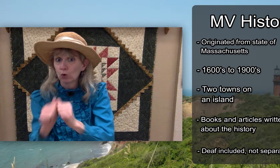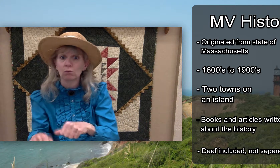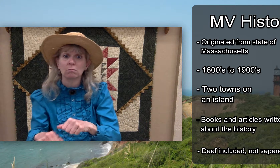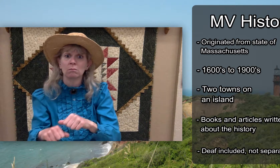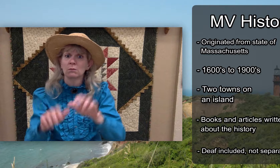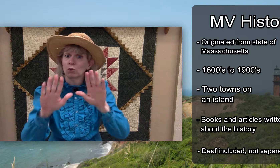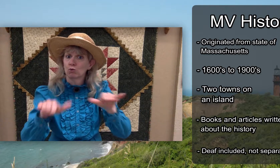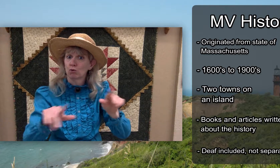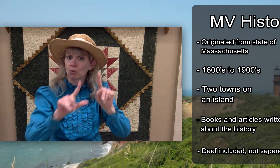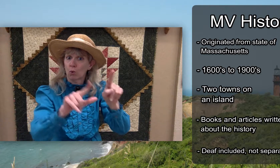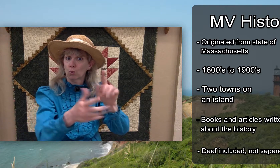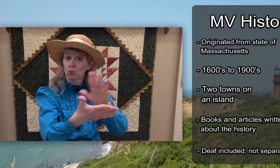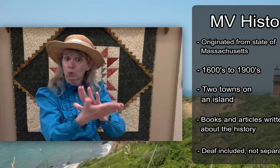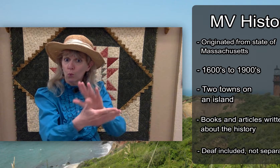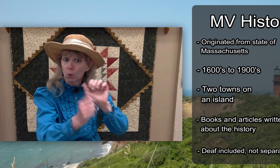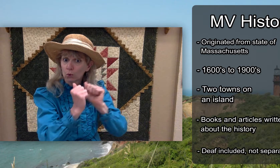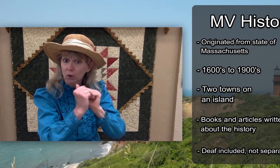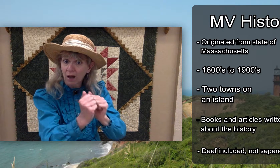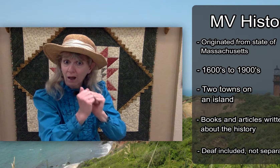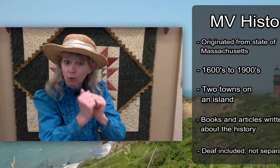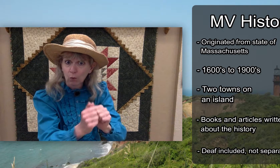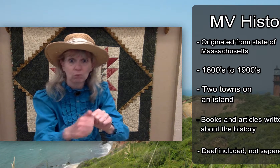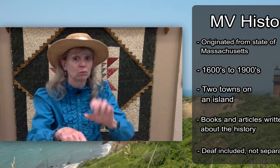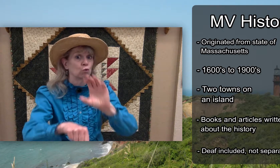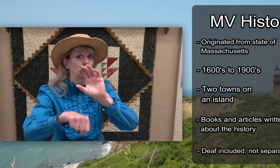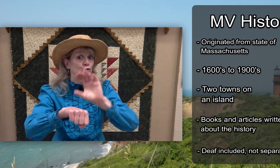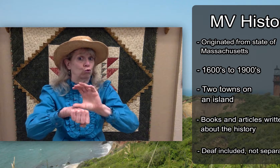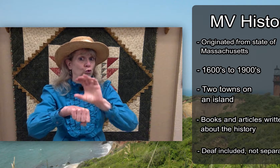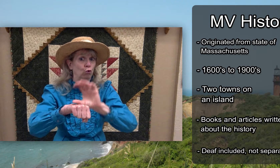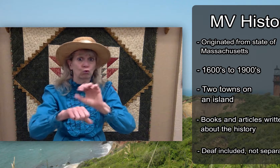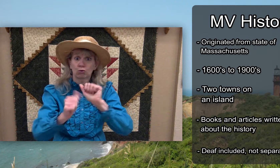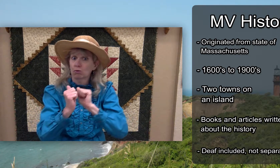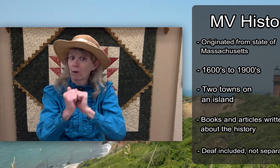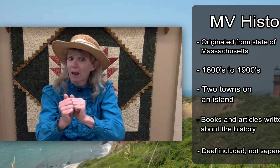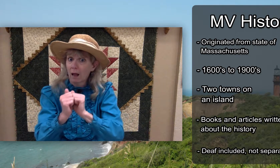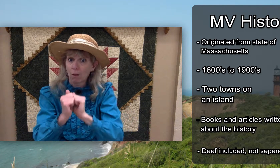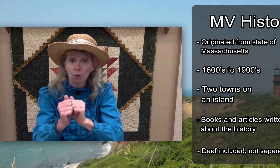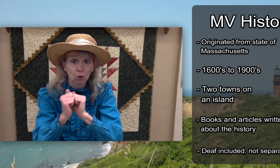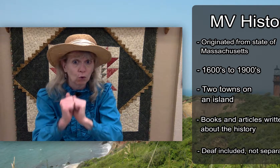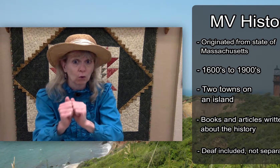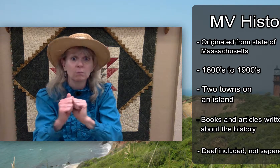their children went to school together, and attended church together.